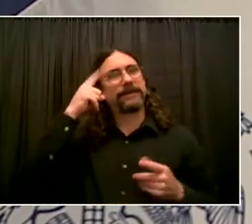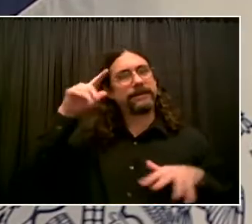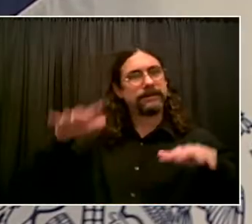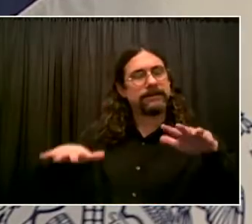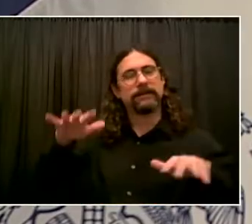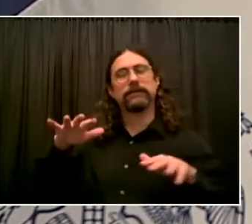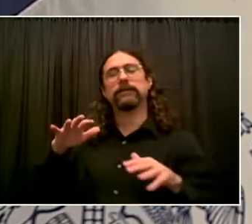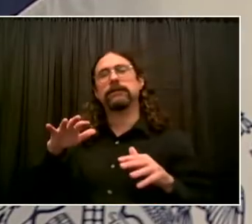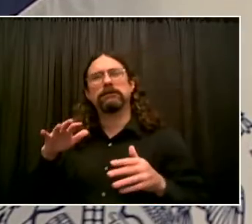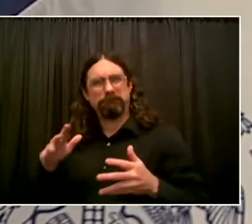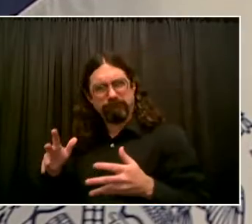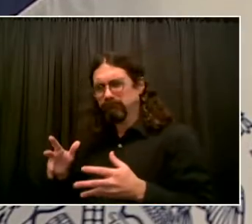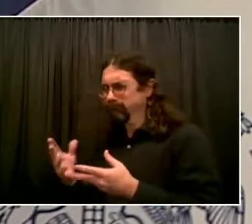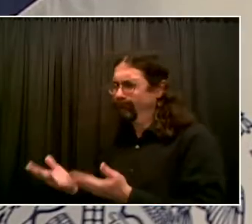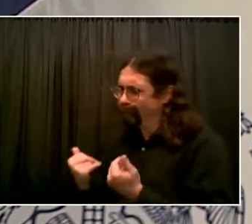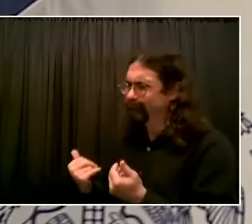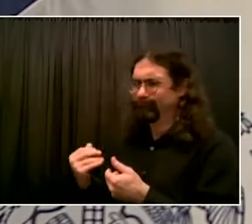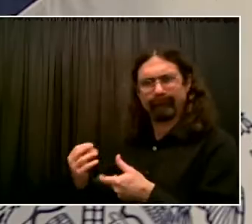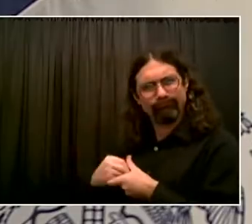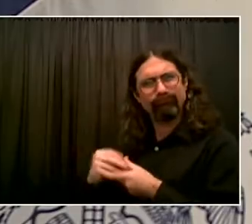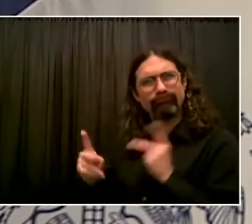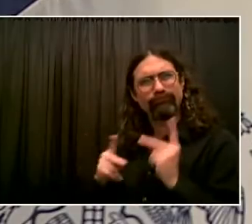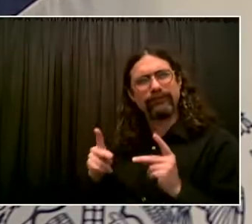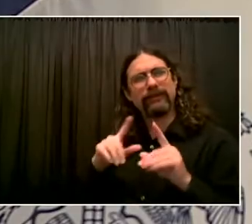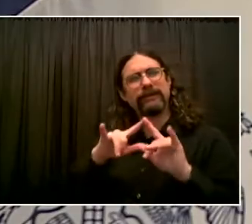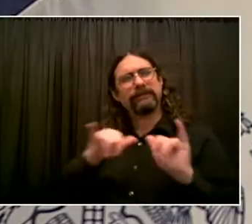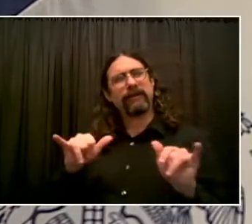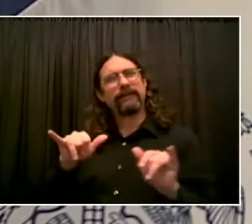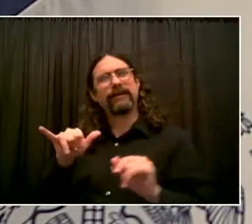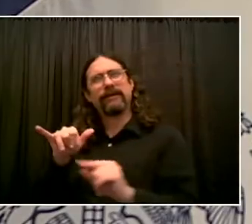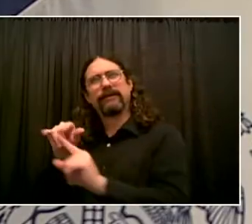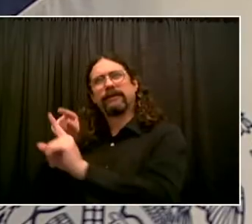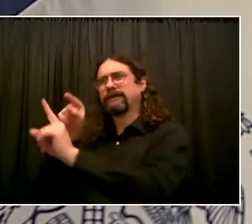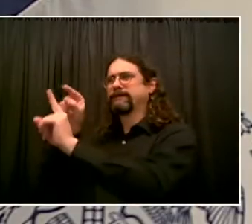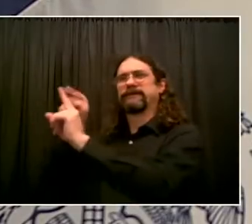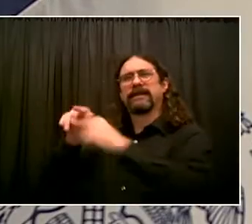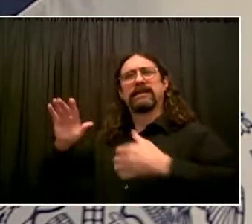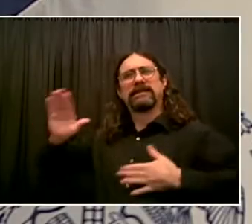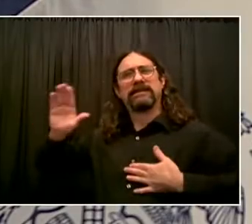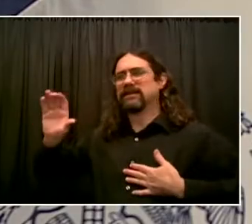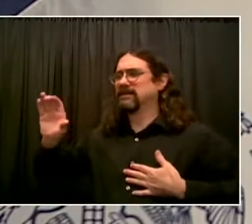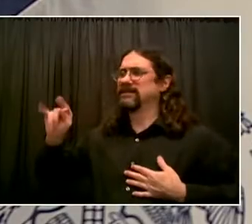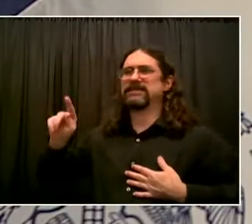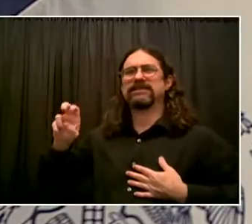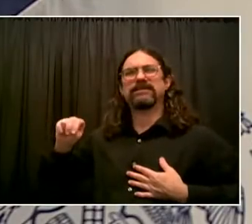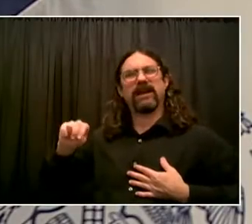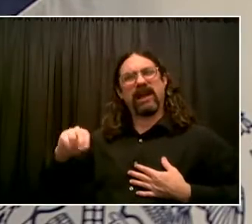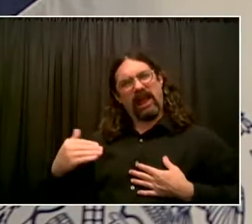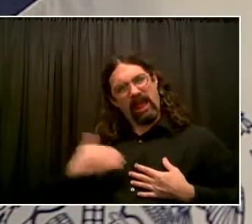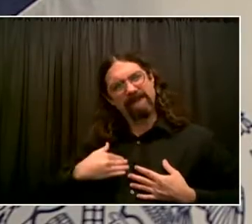CITIZENS FULLY. THIS IS A LOT OF PEOPLE WHO DO NOT PURSUE FULL CITIZSHENIP EVEN